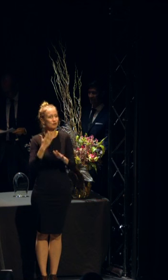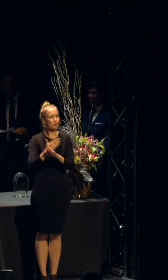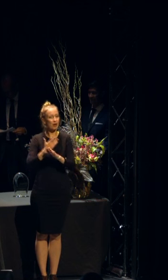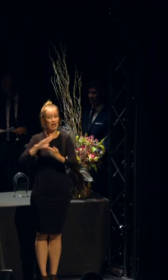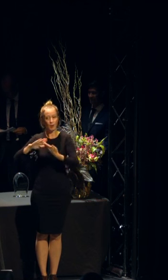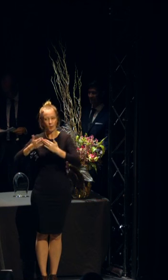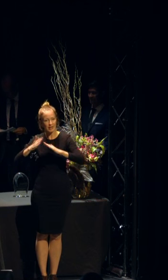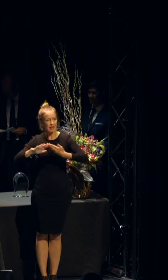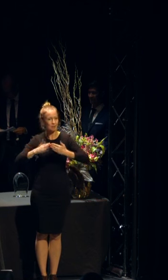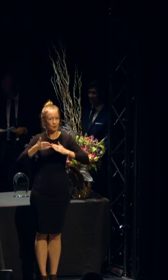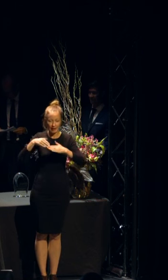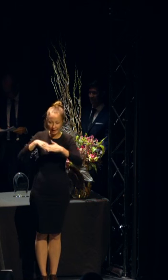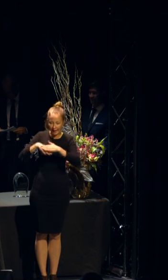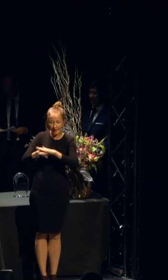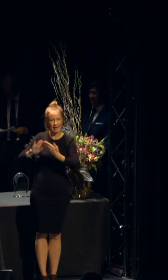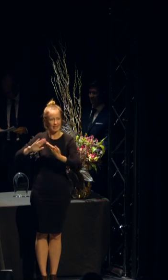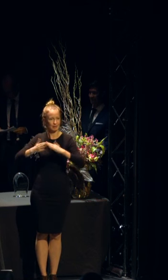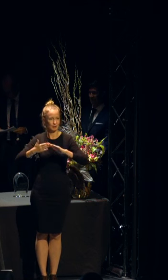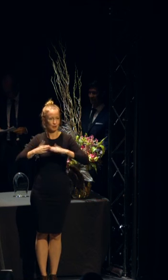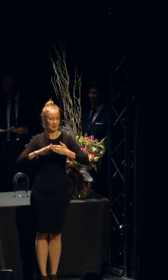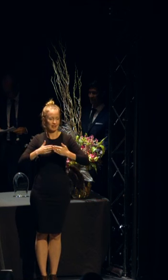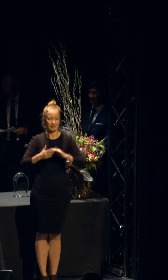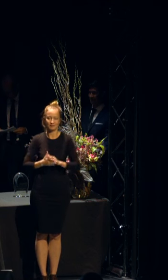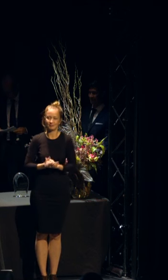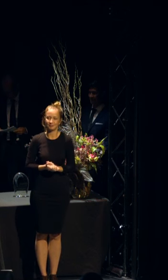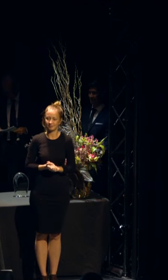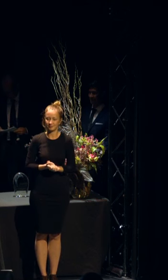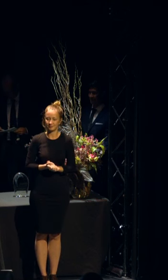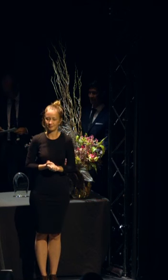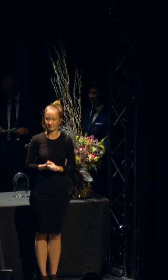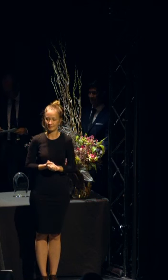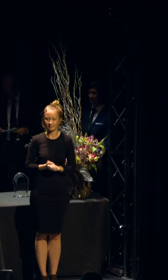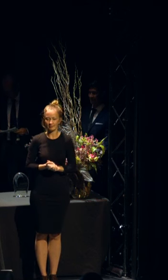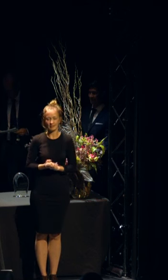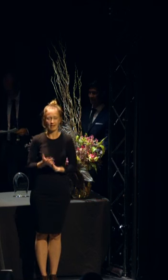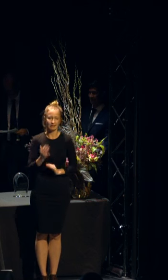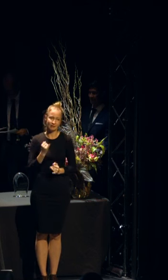along community, and I'm very humbled by the Australia Council